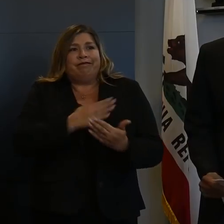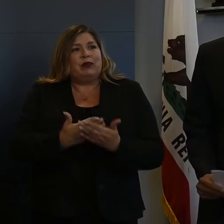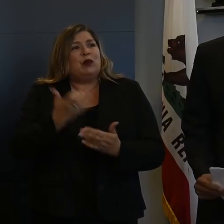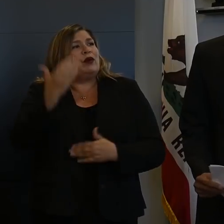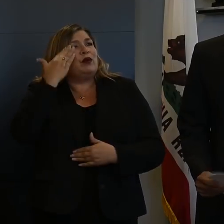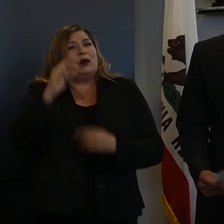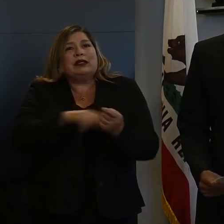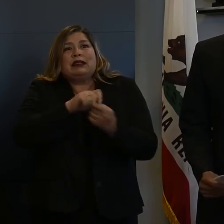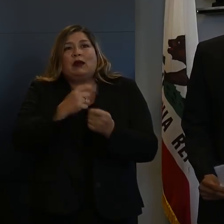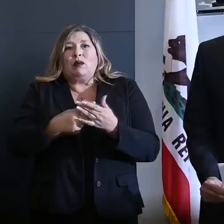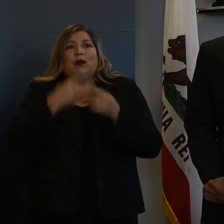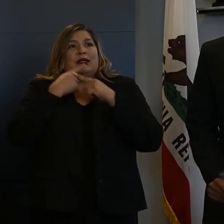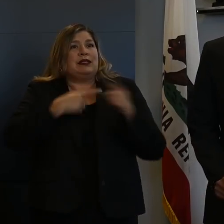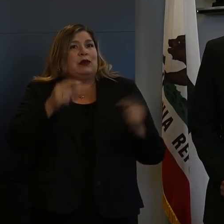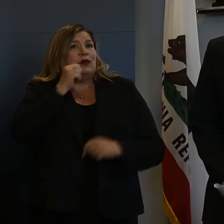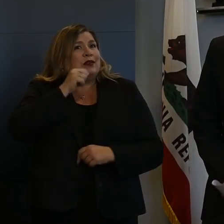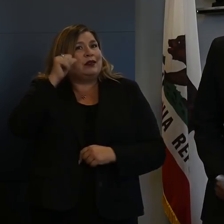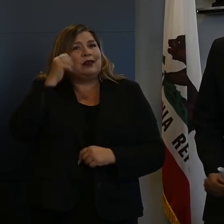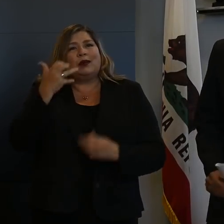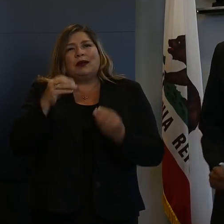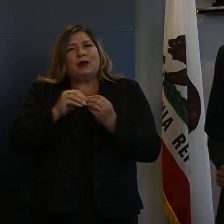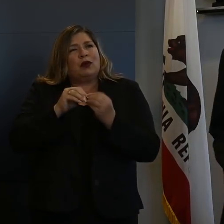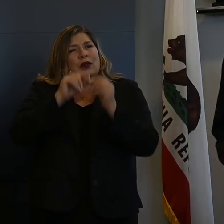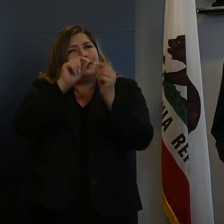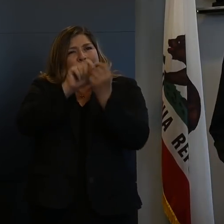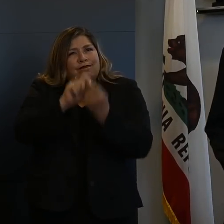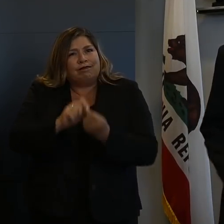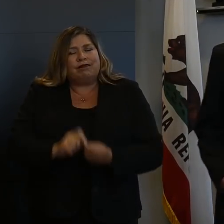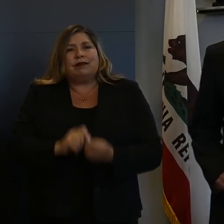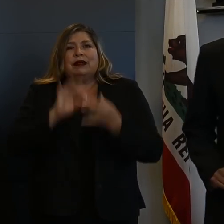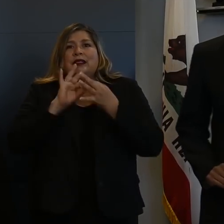was announced yesterday in more detail and specificity as it relates to the,